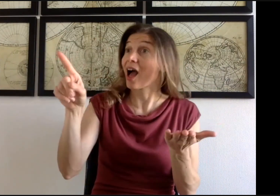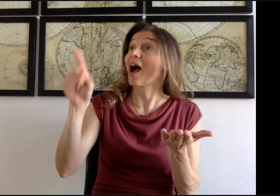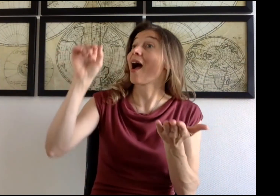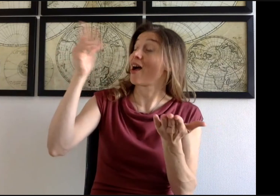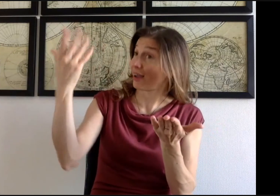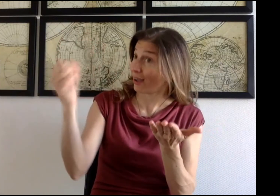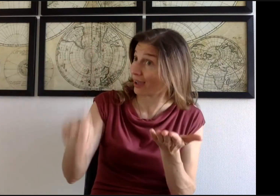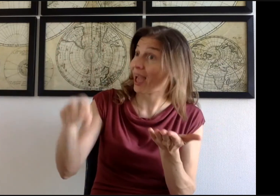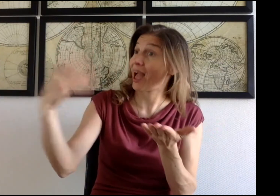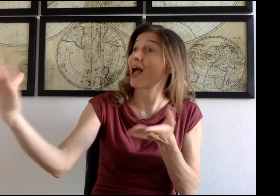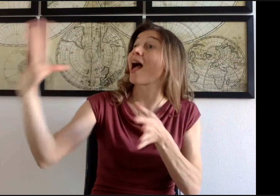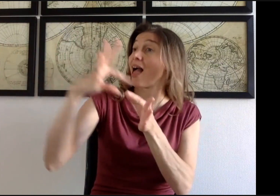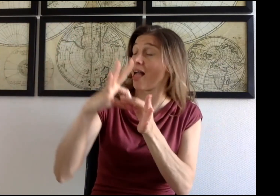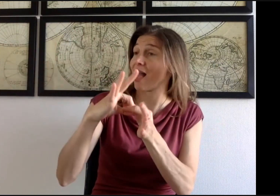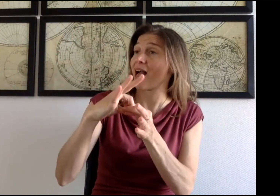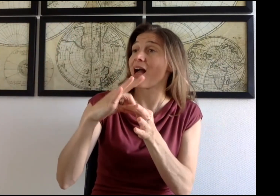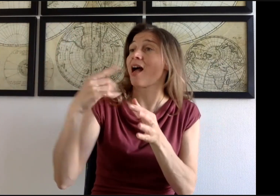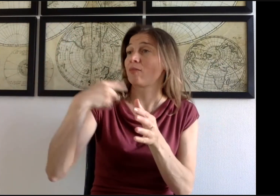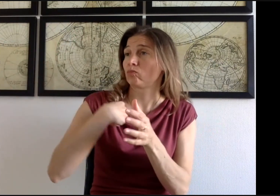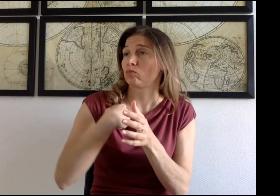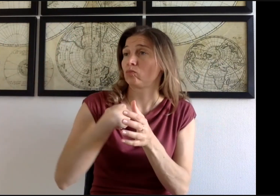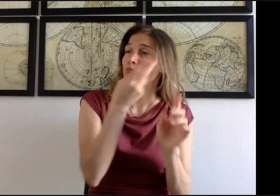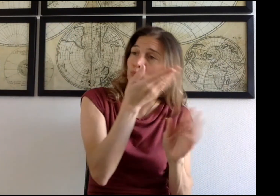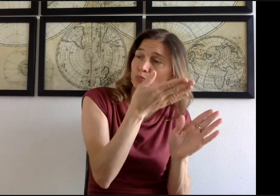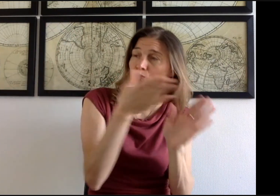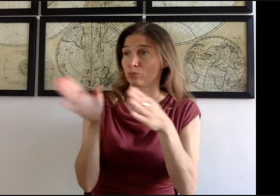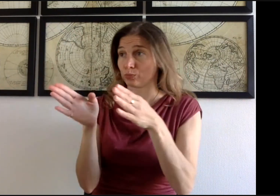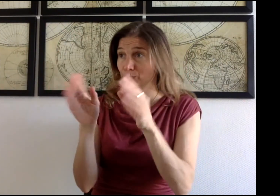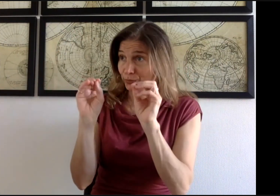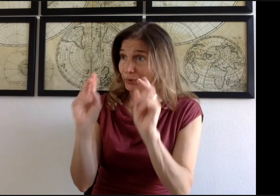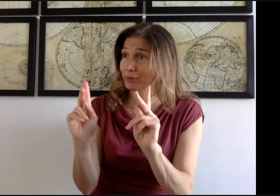and we can close the webinar with your input, is this okay?